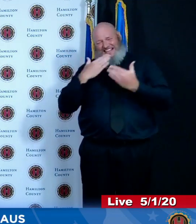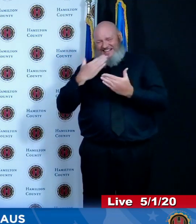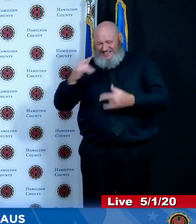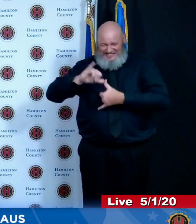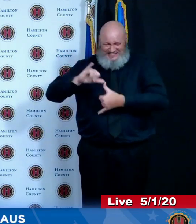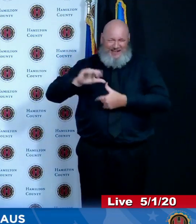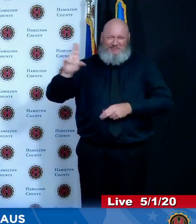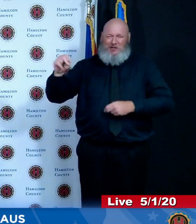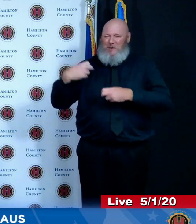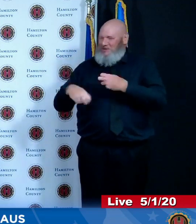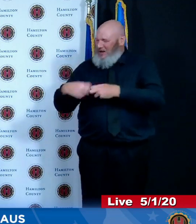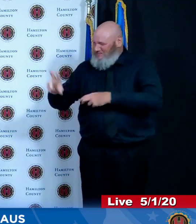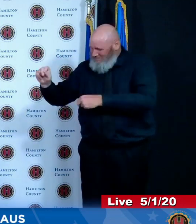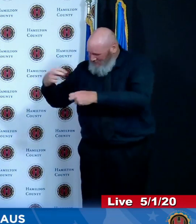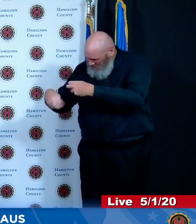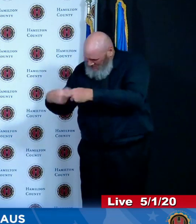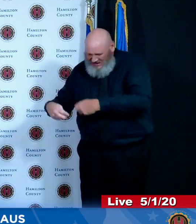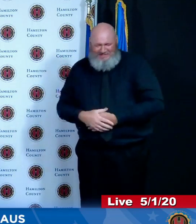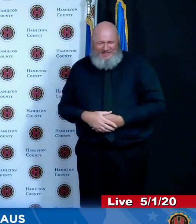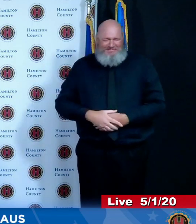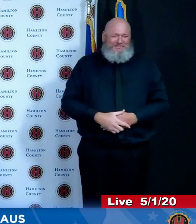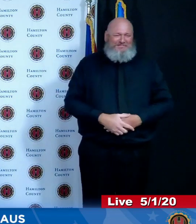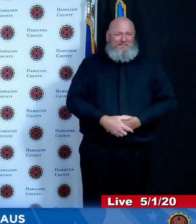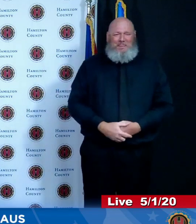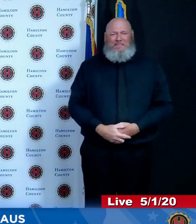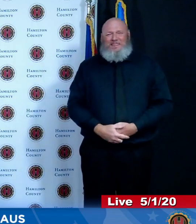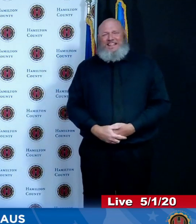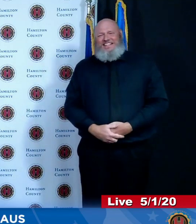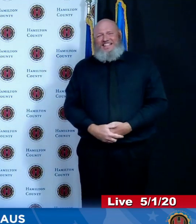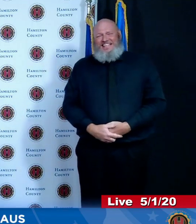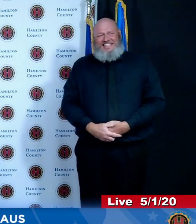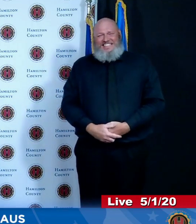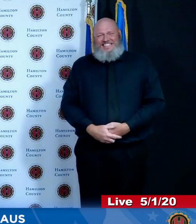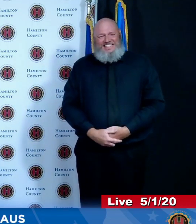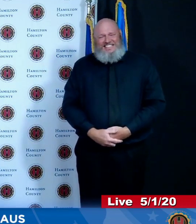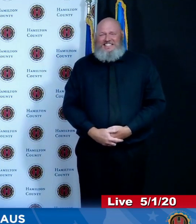with us man he's struggling today there's a lot going on so uh thank you